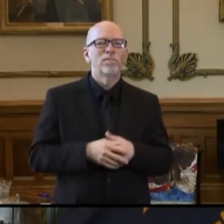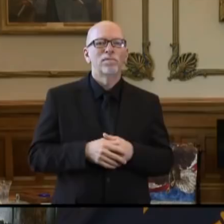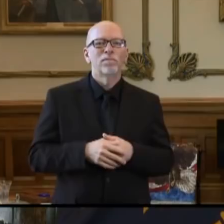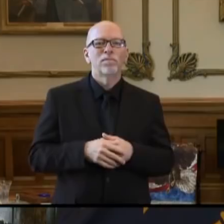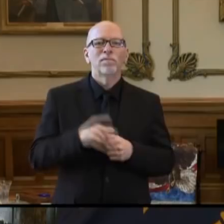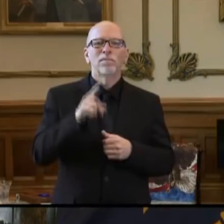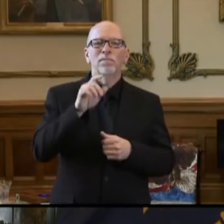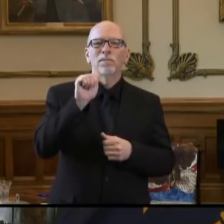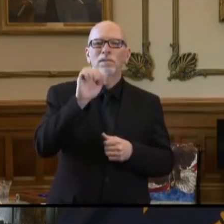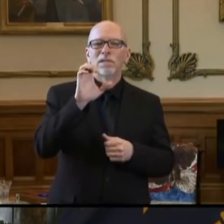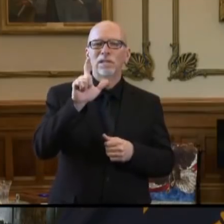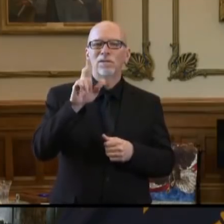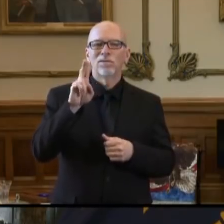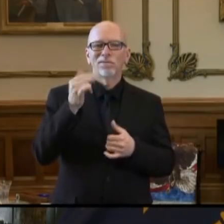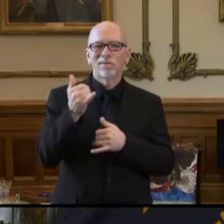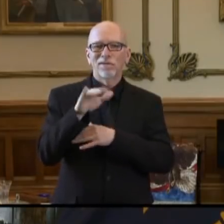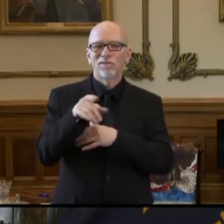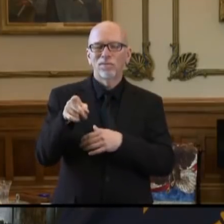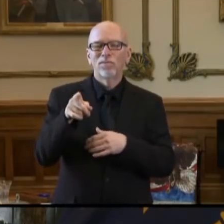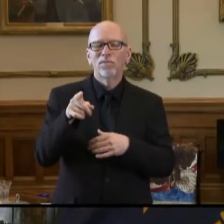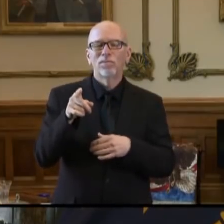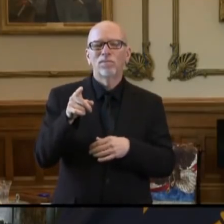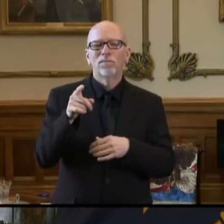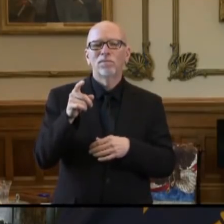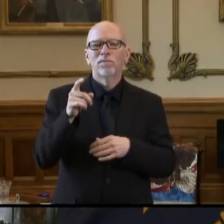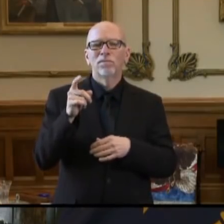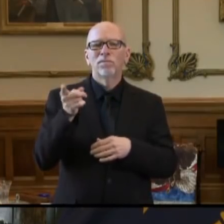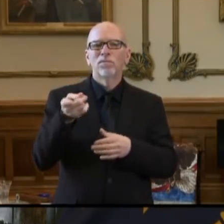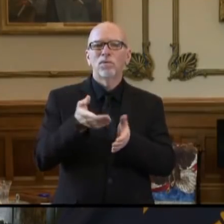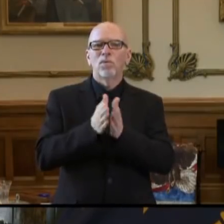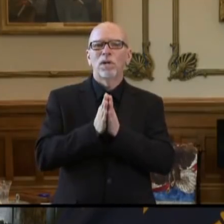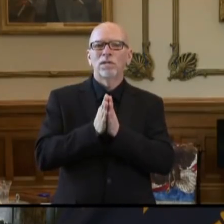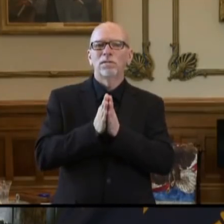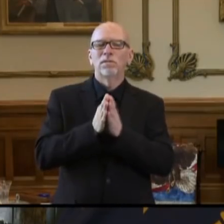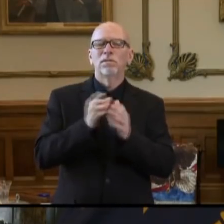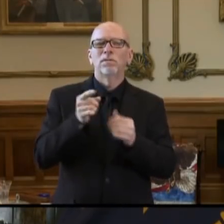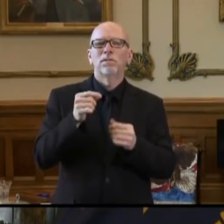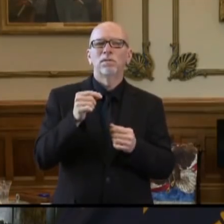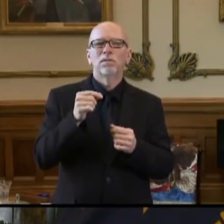INDIANAPOLIS CAMERON HELLO, GOVERNOR. GOOD AFTERNOON. THE